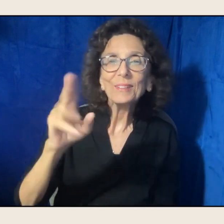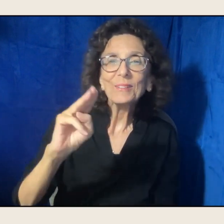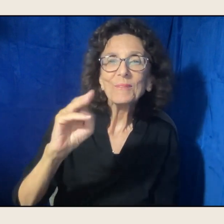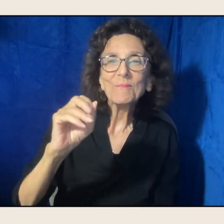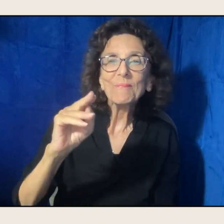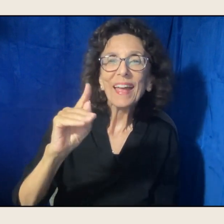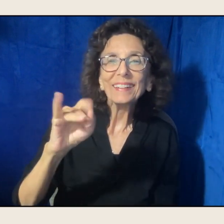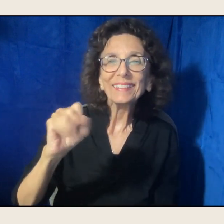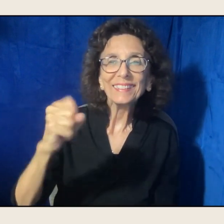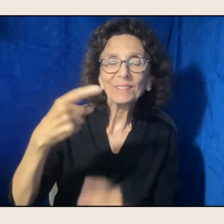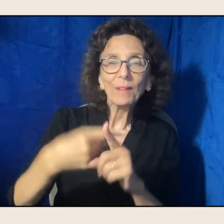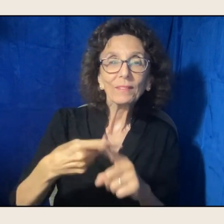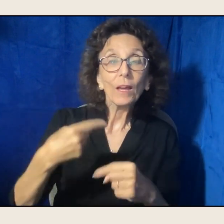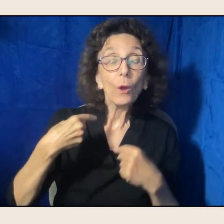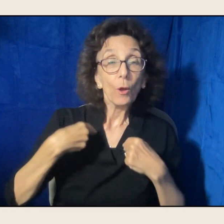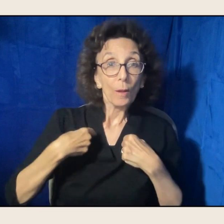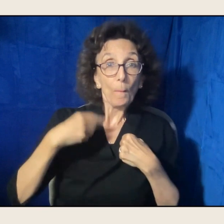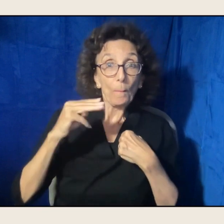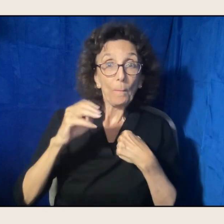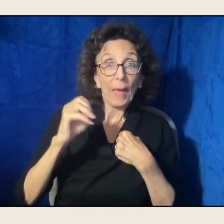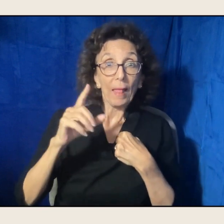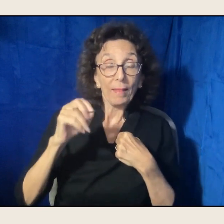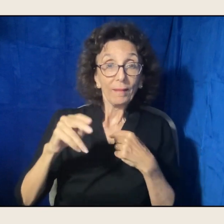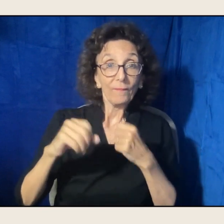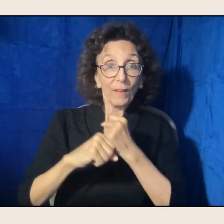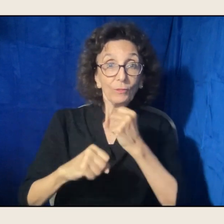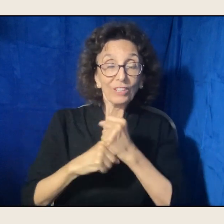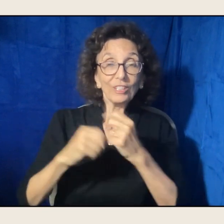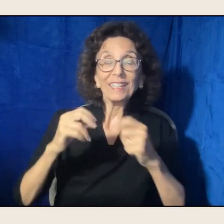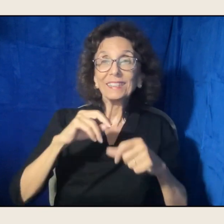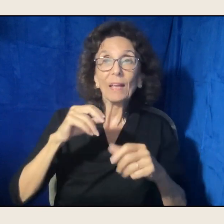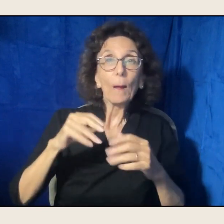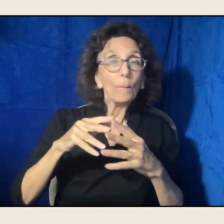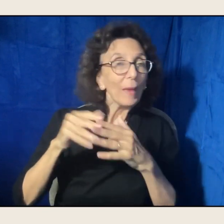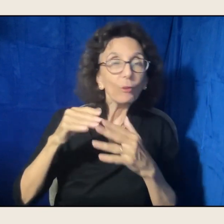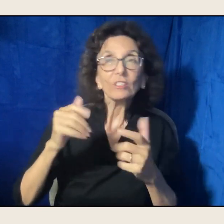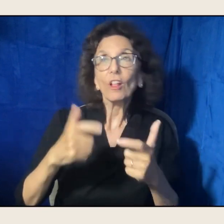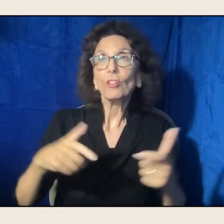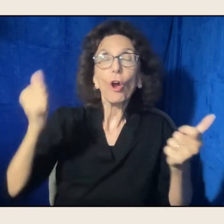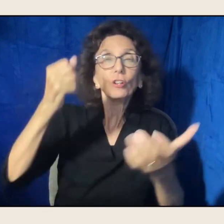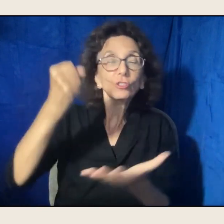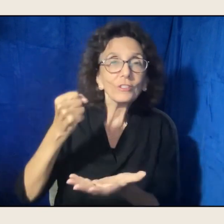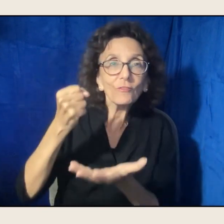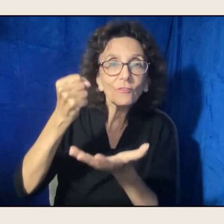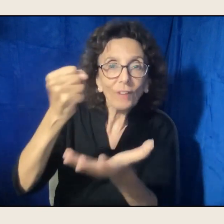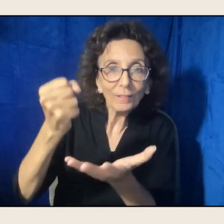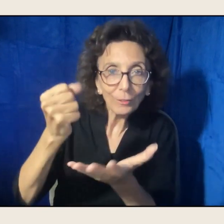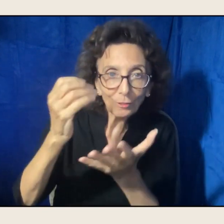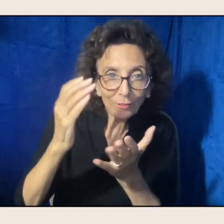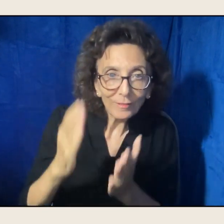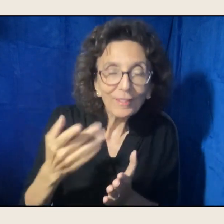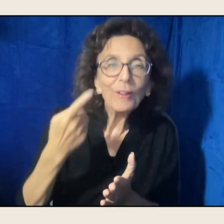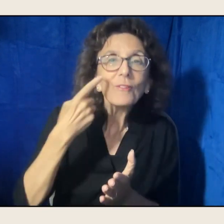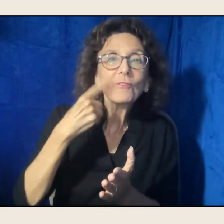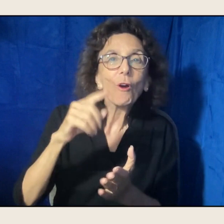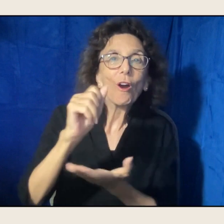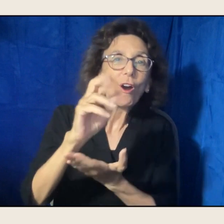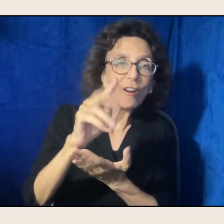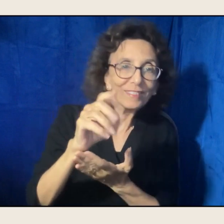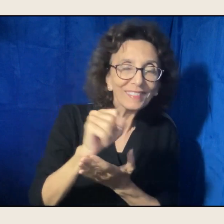in arts, culture, and humanities, we at Mellon are really excited to host this conversation, think together, be together